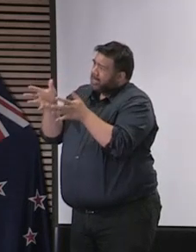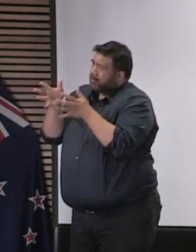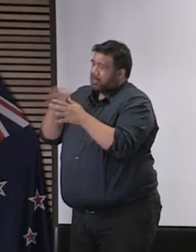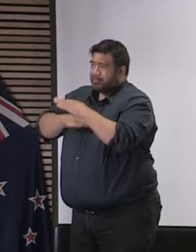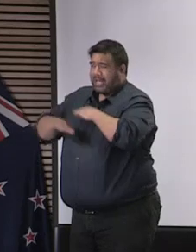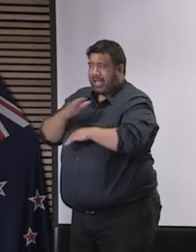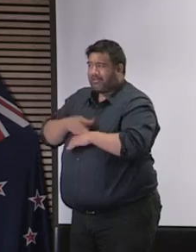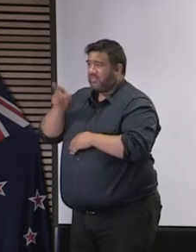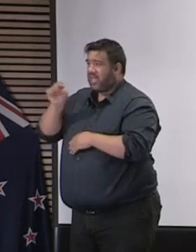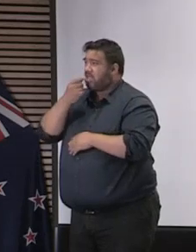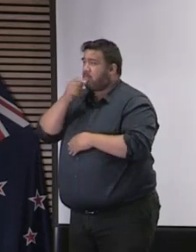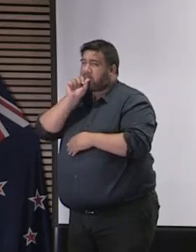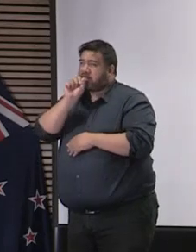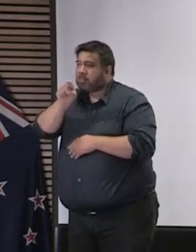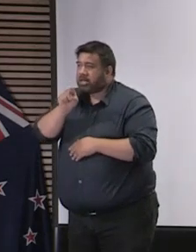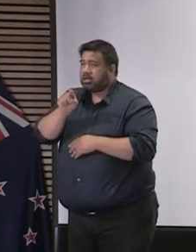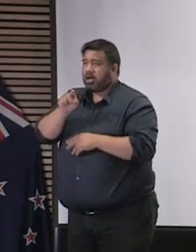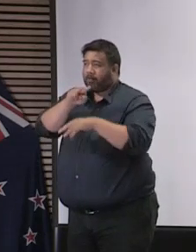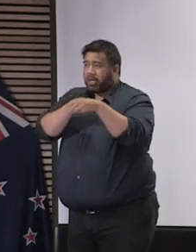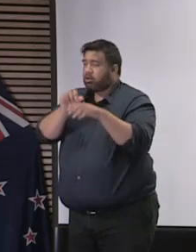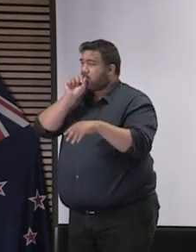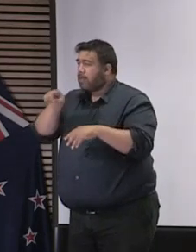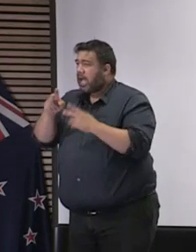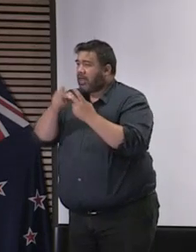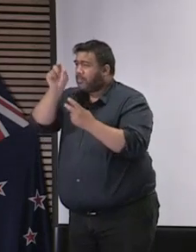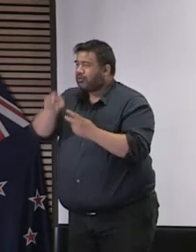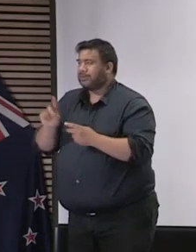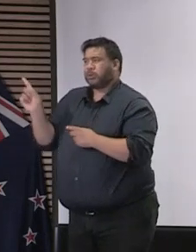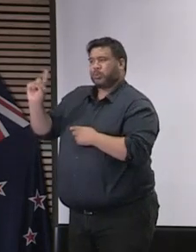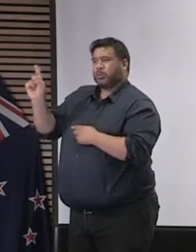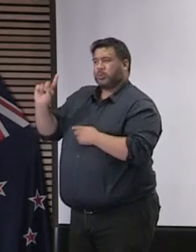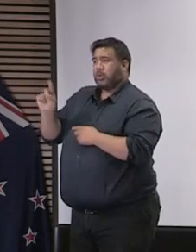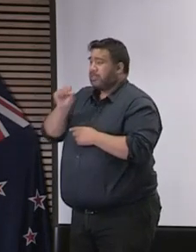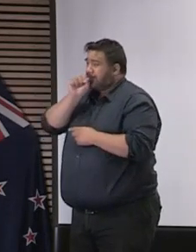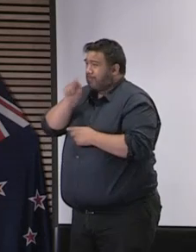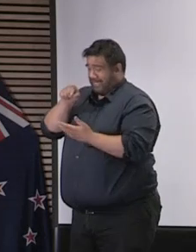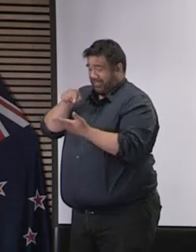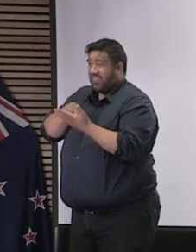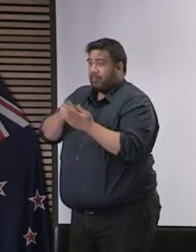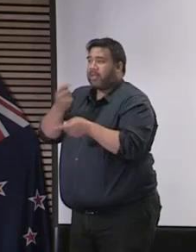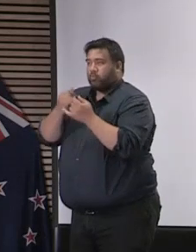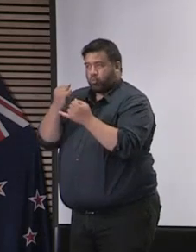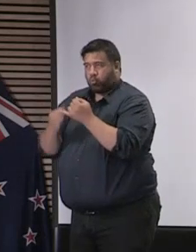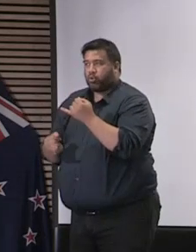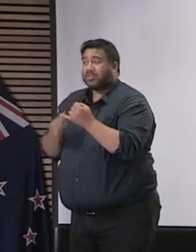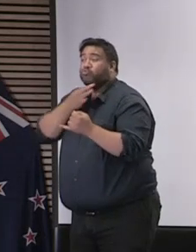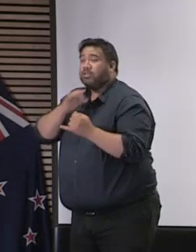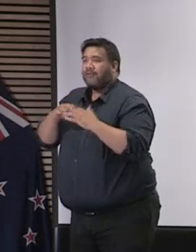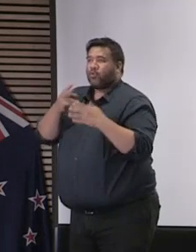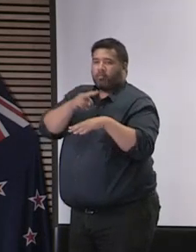targeting police staff or members of the public by coughing or spitting is extremely disappointing and